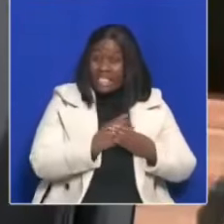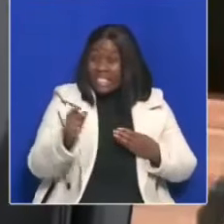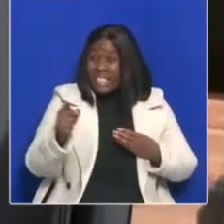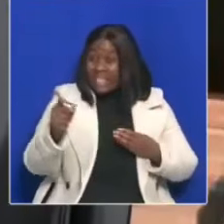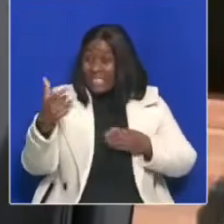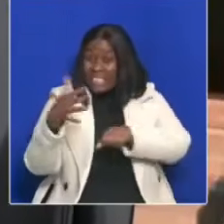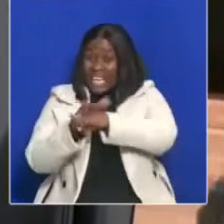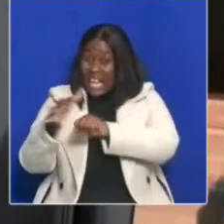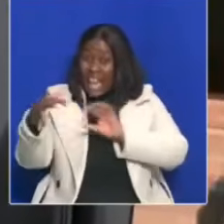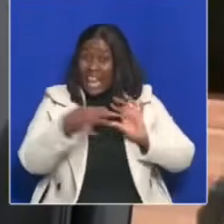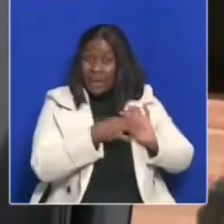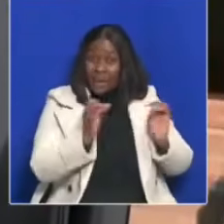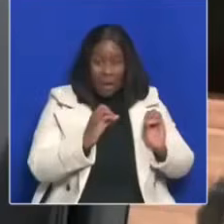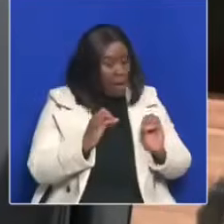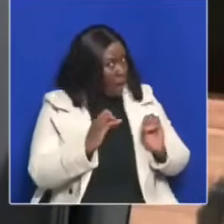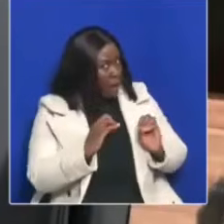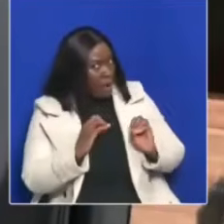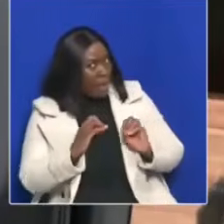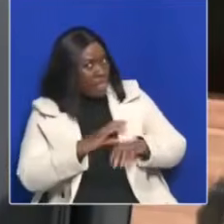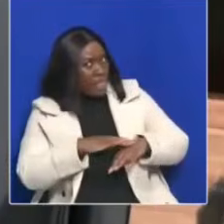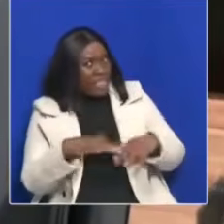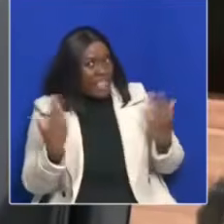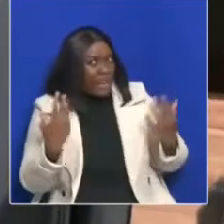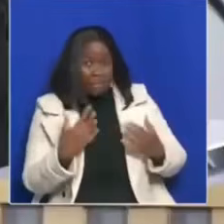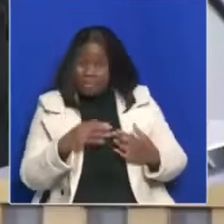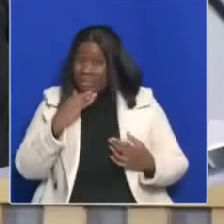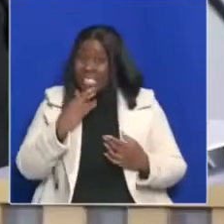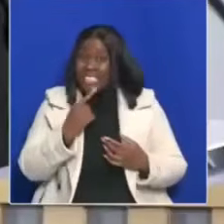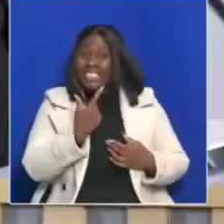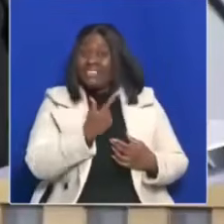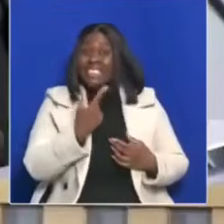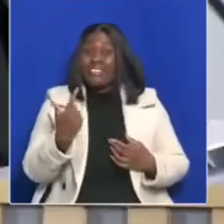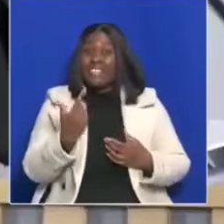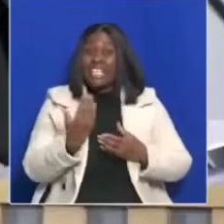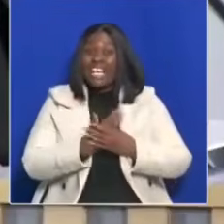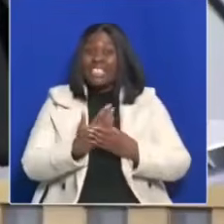the commission that in every one of these 77 cases because in majority of the cases they are known